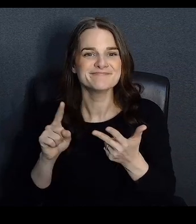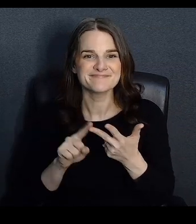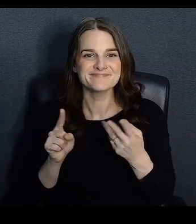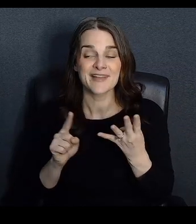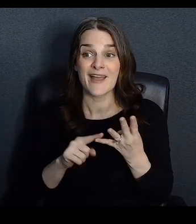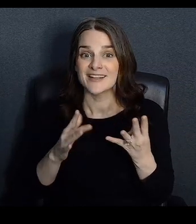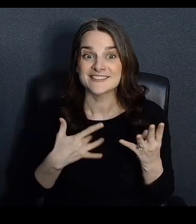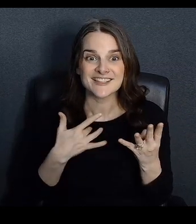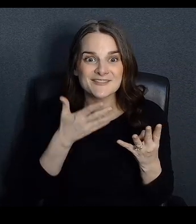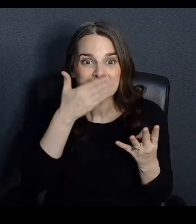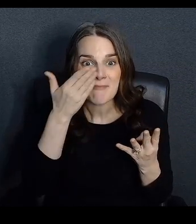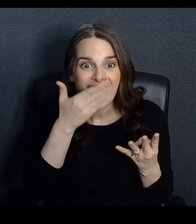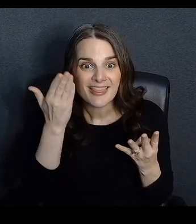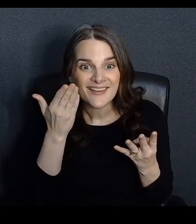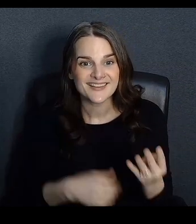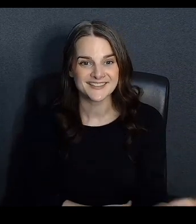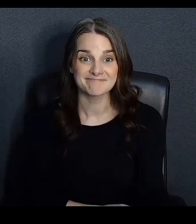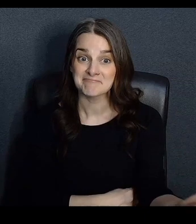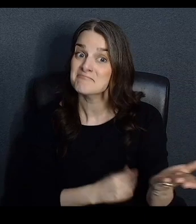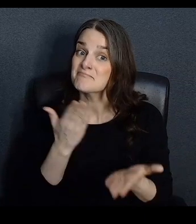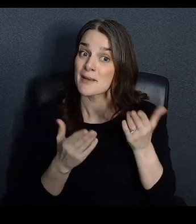Is the scent of coffee brewing what gets you up in the morning maybe?